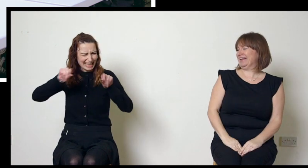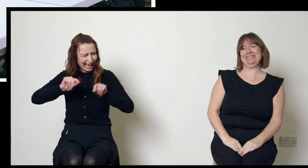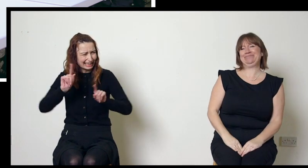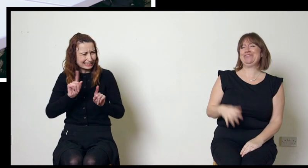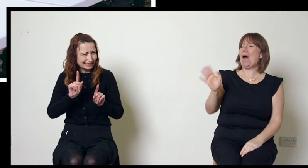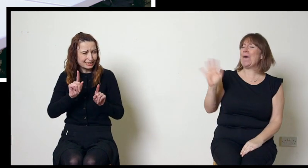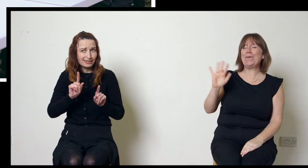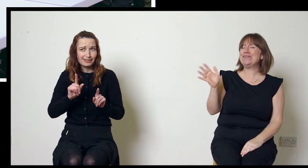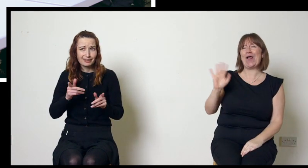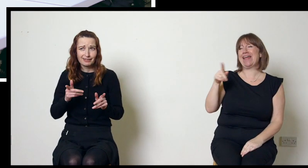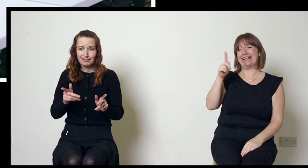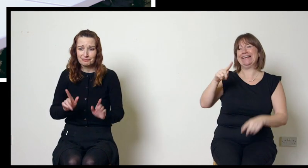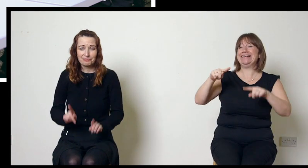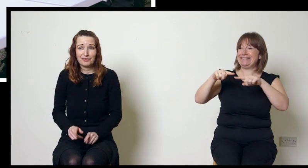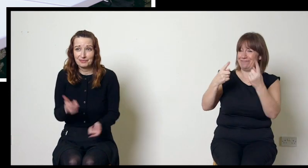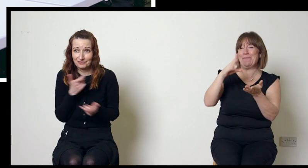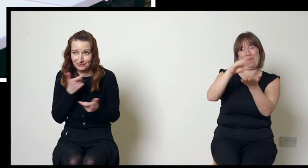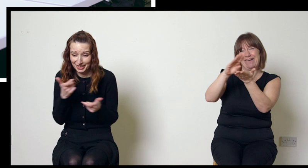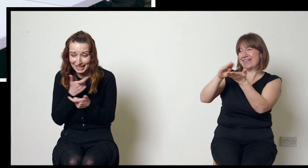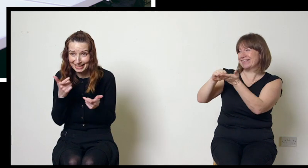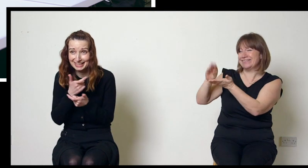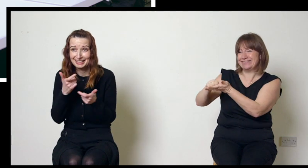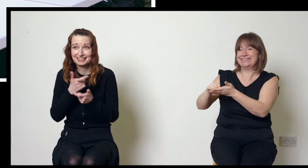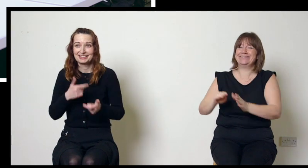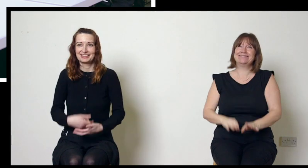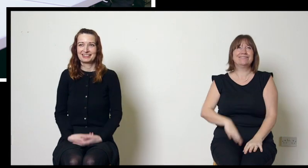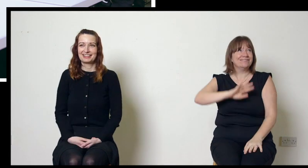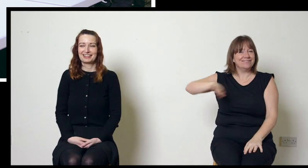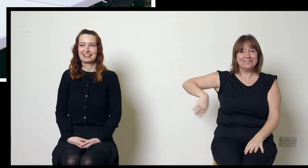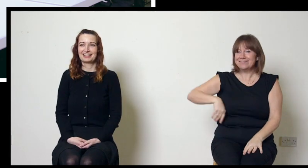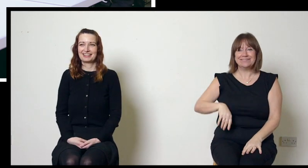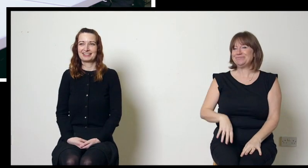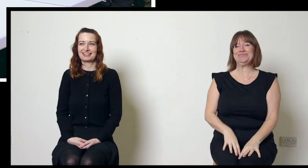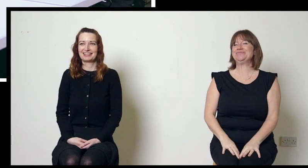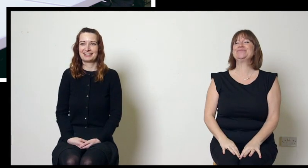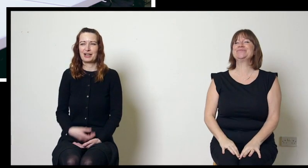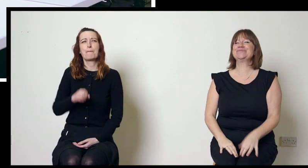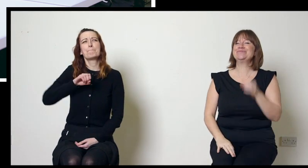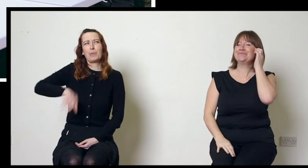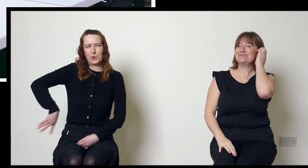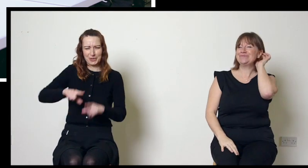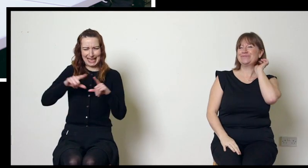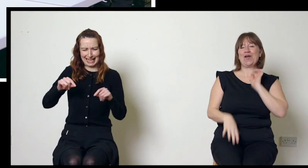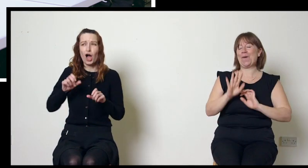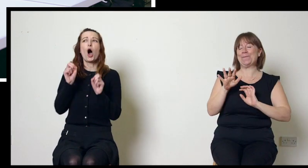That’s a different podcast! Different podcast. That’s a different podcast! Acoustics! Okay you got you. In the room.